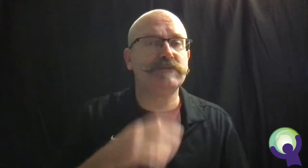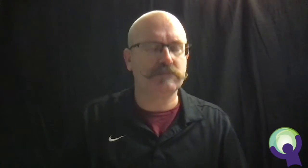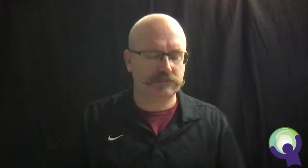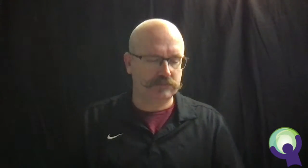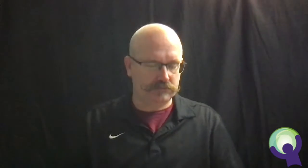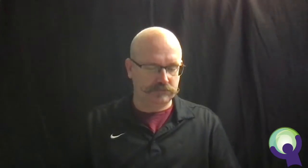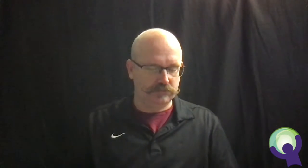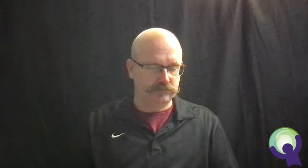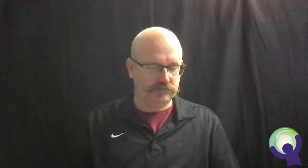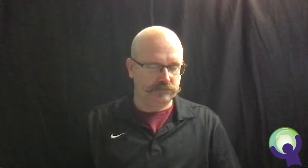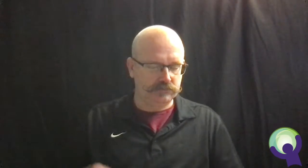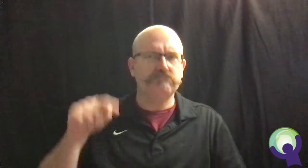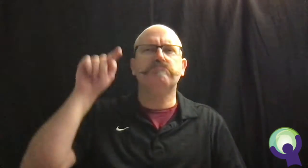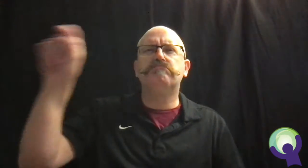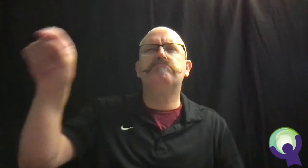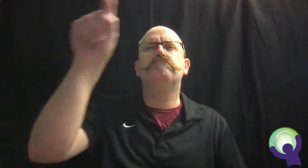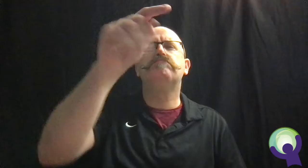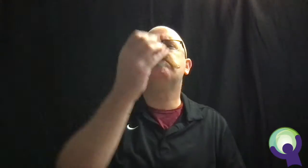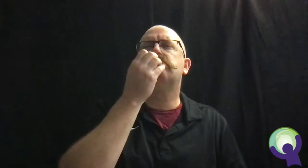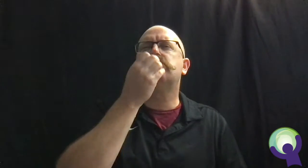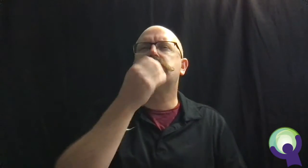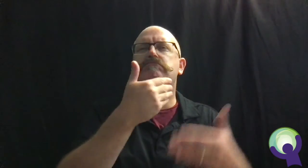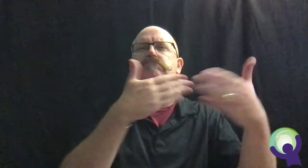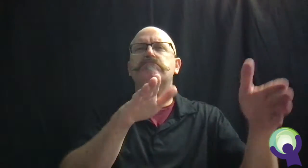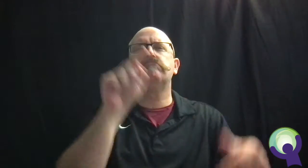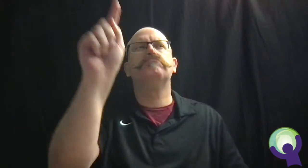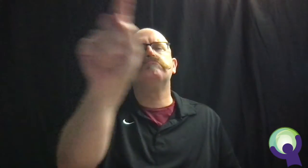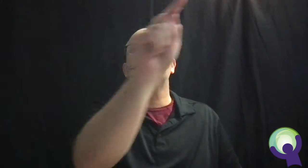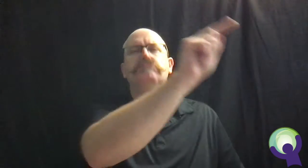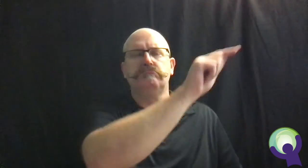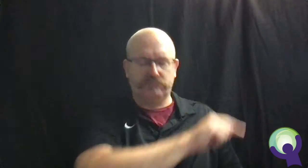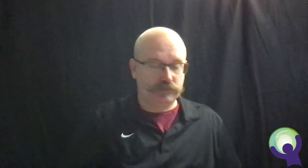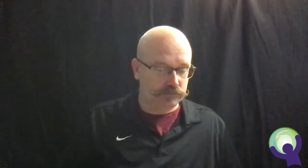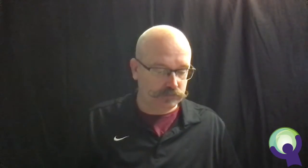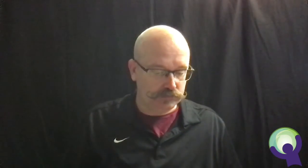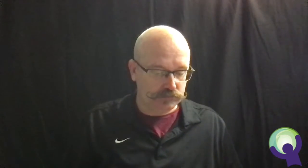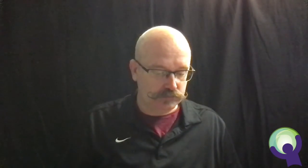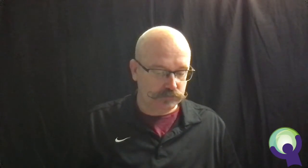We buy donuts and milk for breakfast at one of the cafeterias,